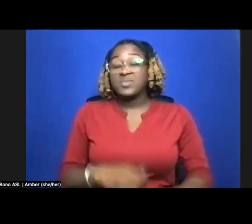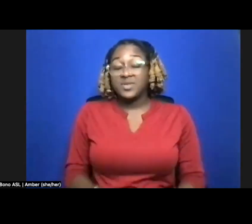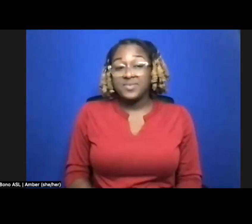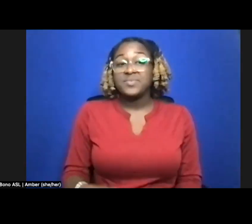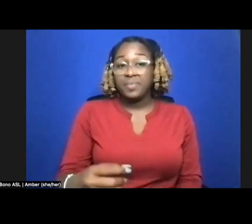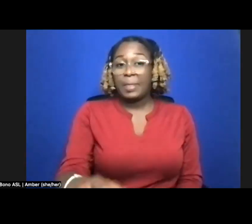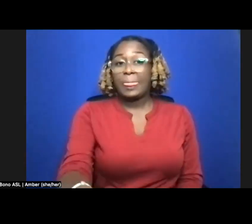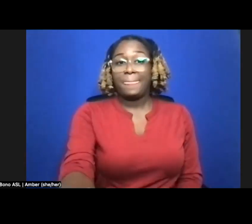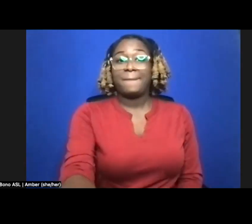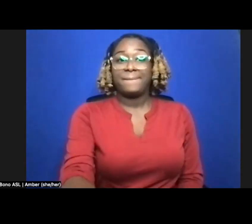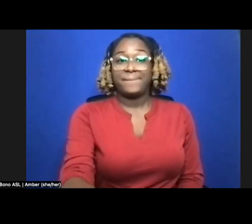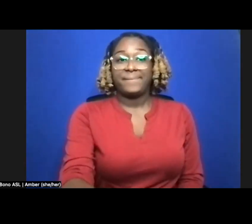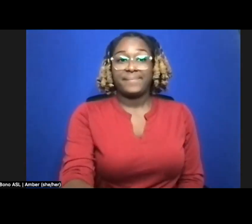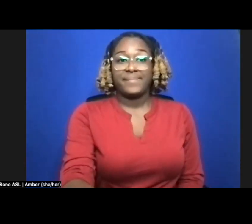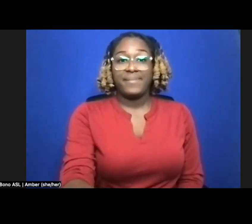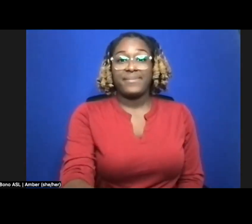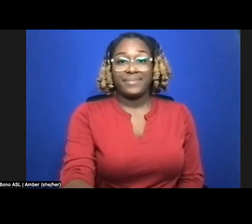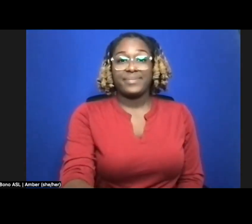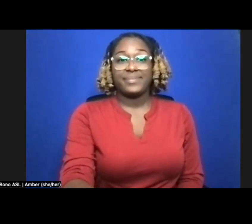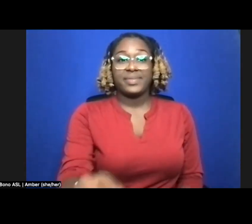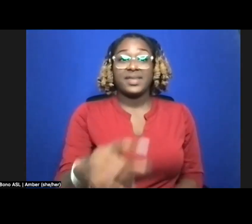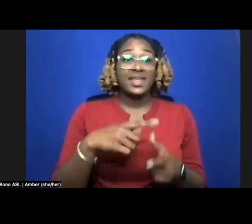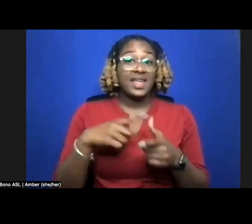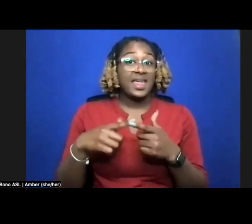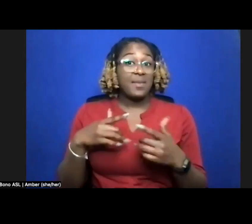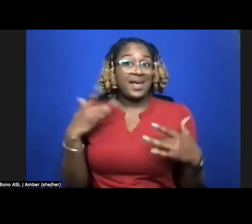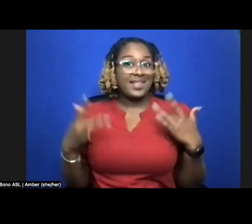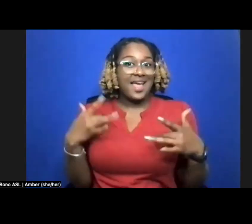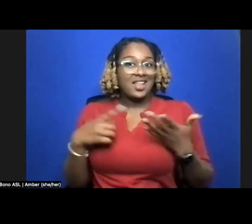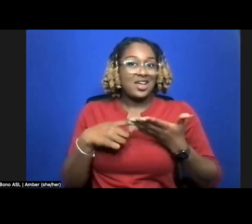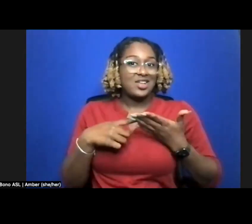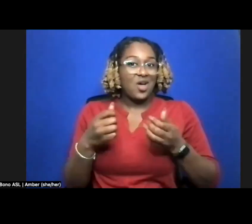And then I'm excited to talk to Ashia and more. The first poem I’m going to